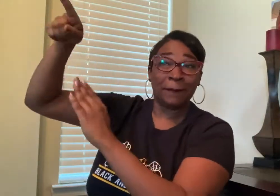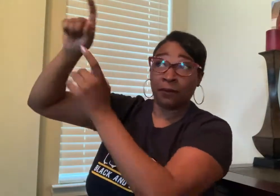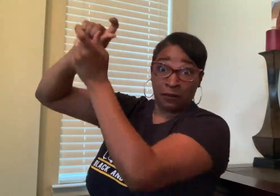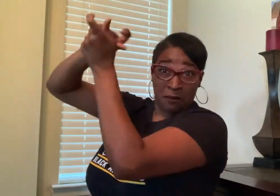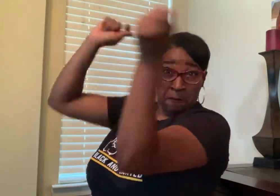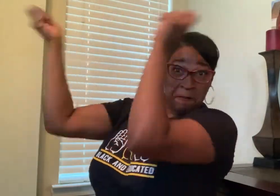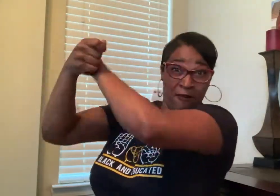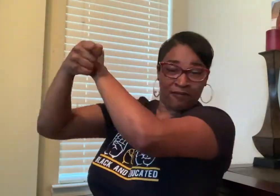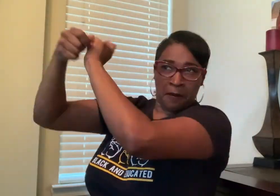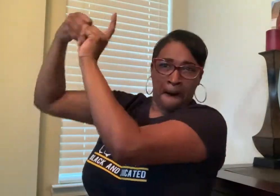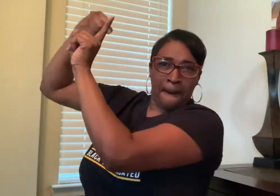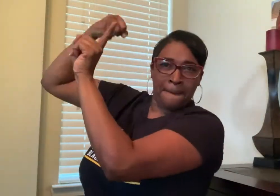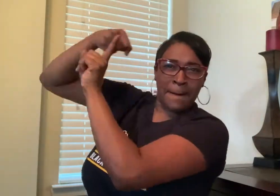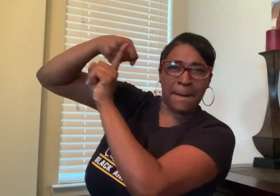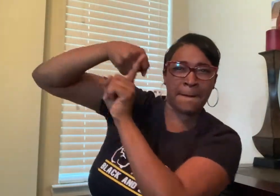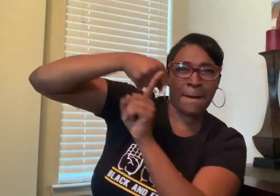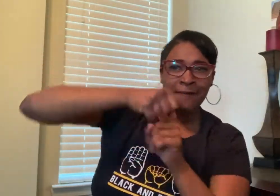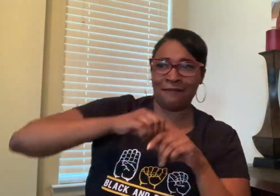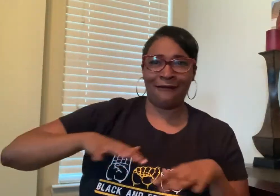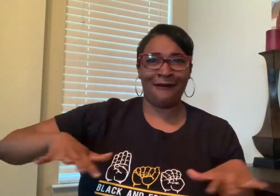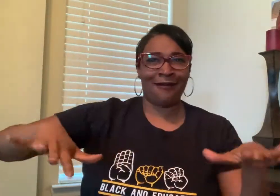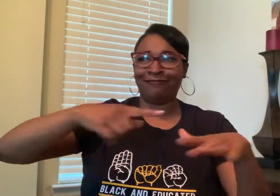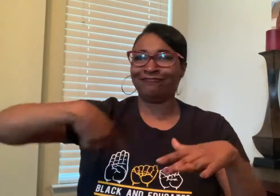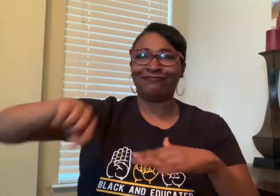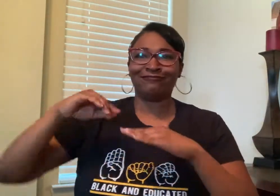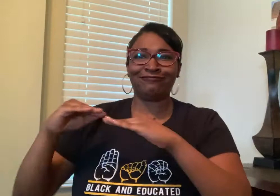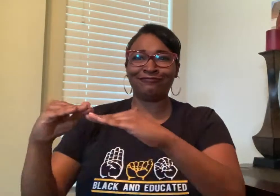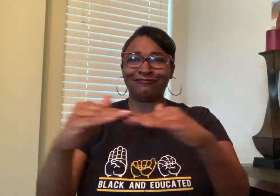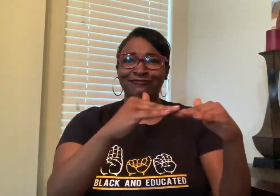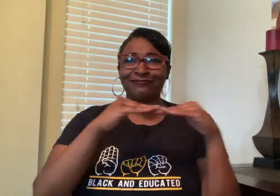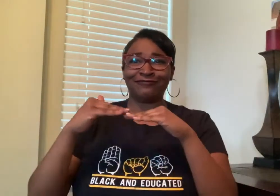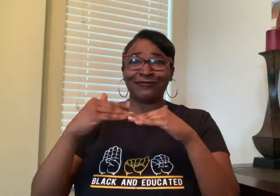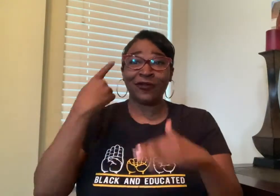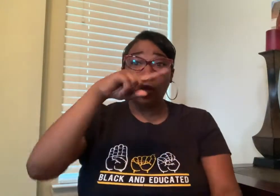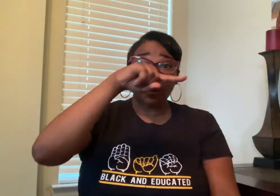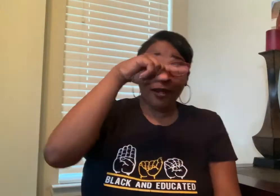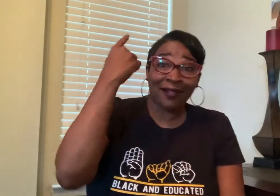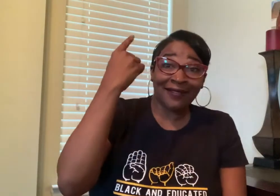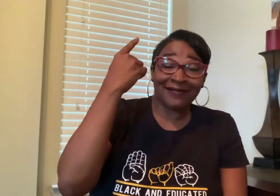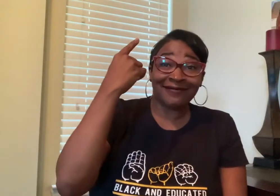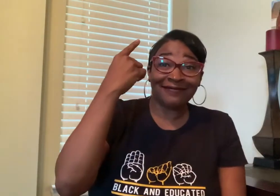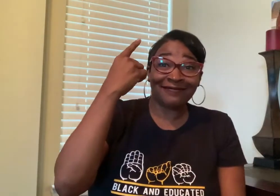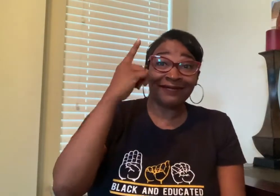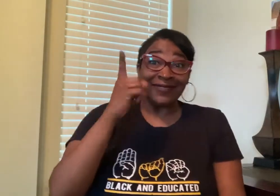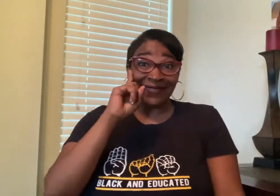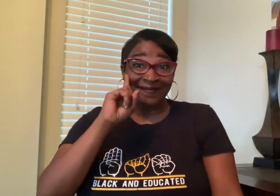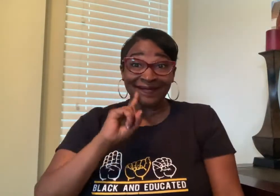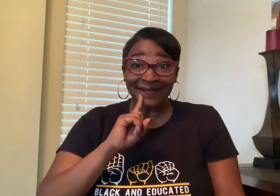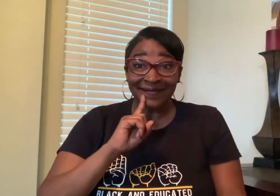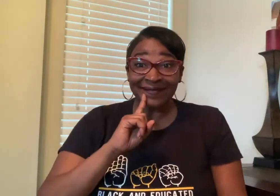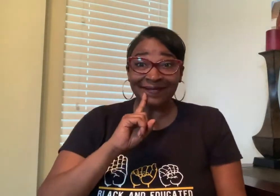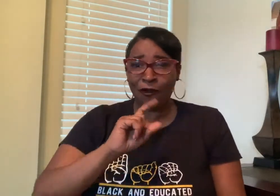This will impact equity in all our lives: black, deaf, and other people with disabilities.